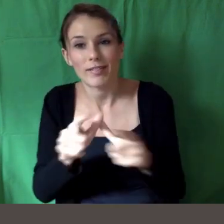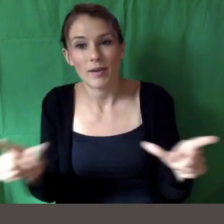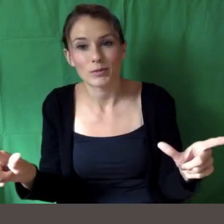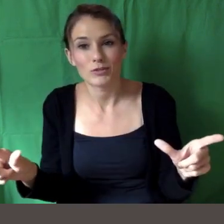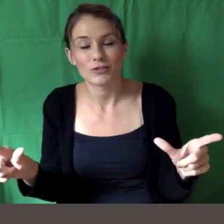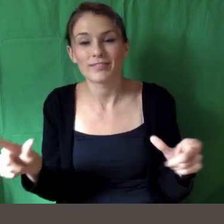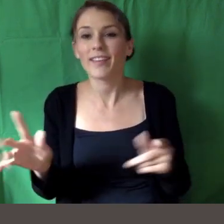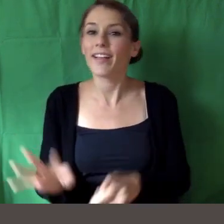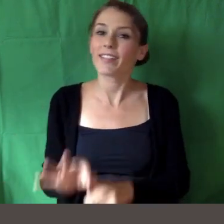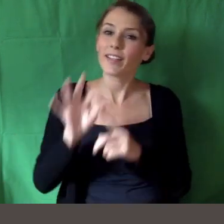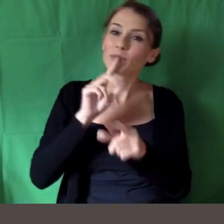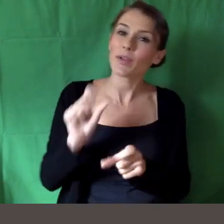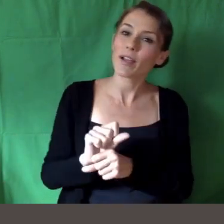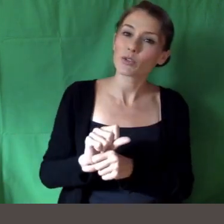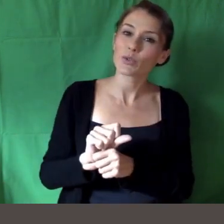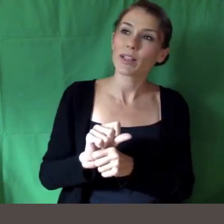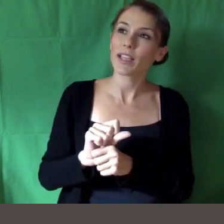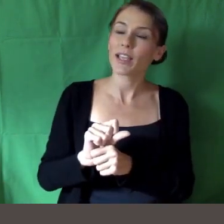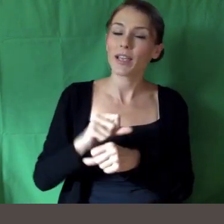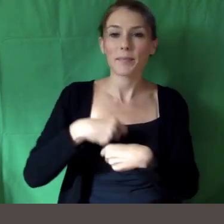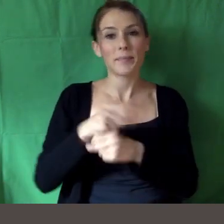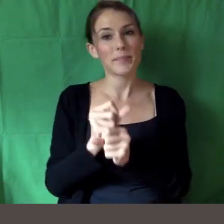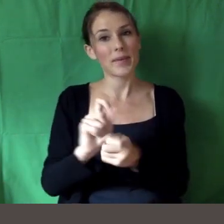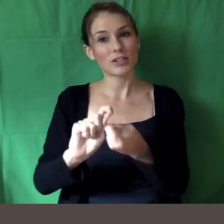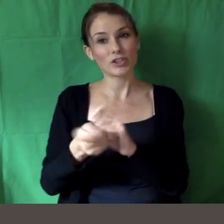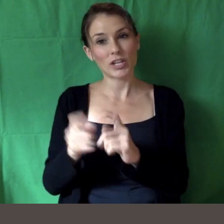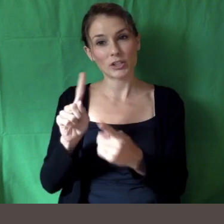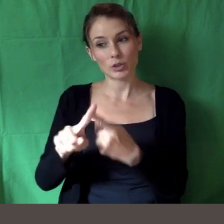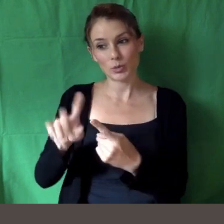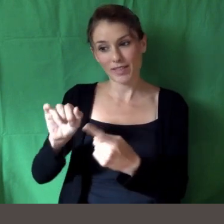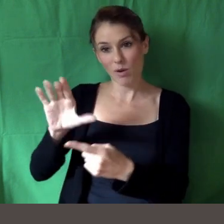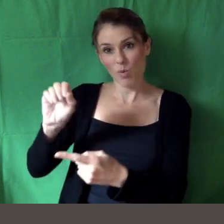know, unless you actually make some changes to the core.